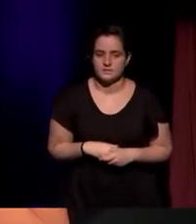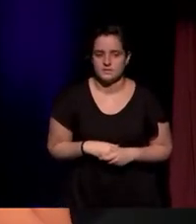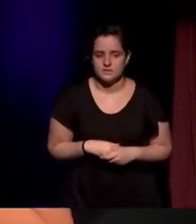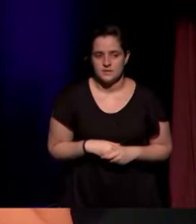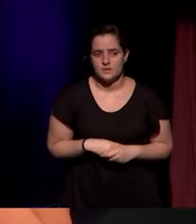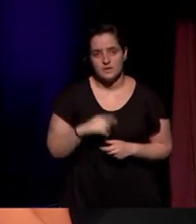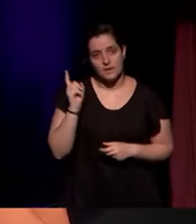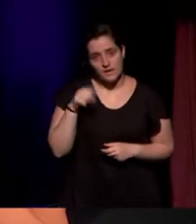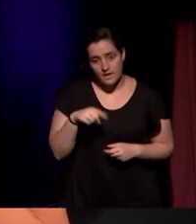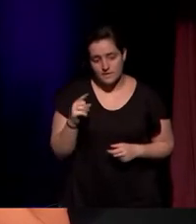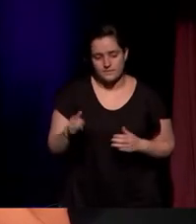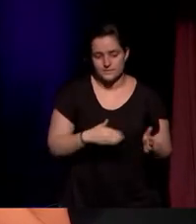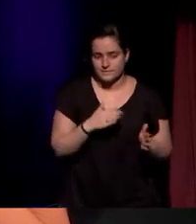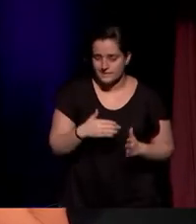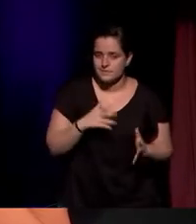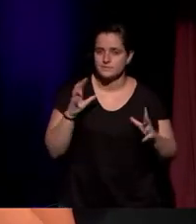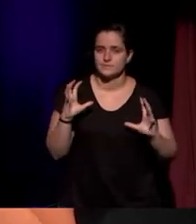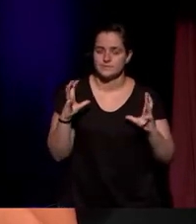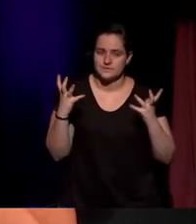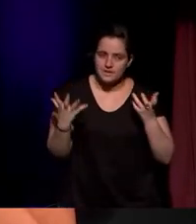is a process that happens all over the world.